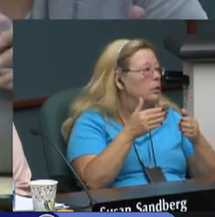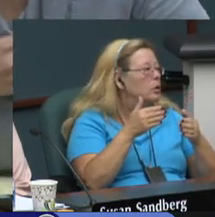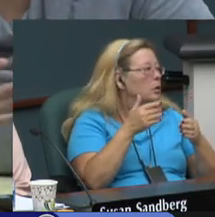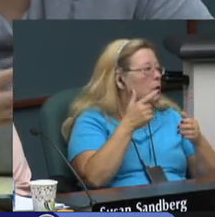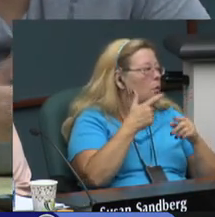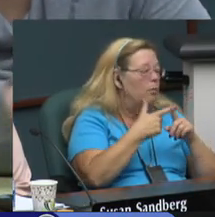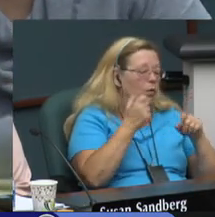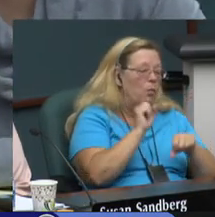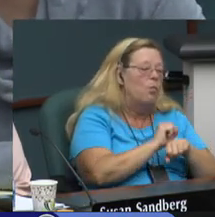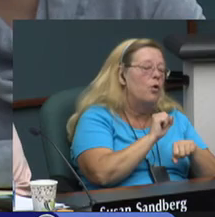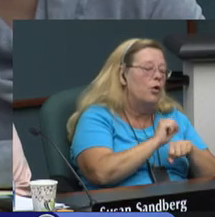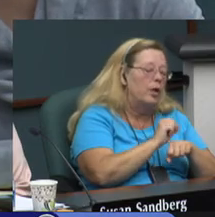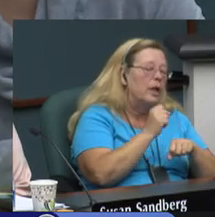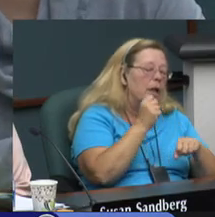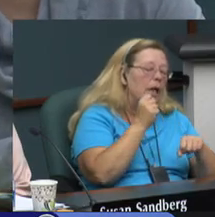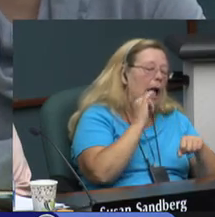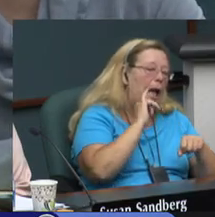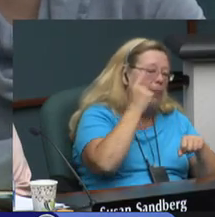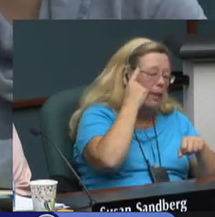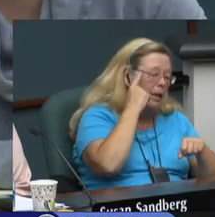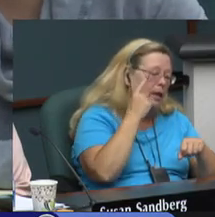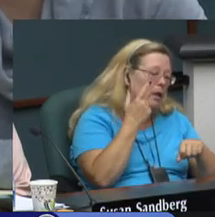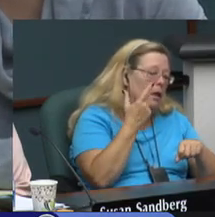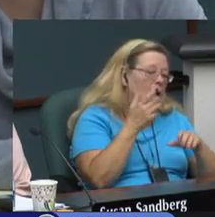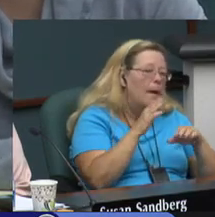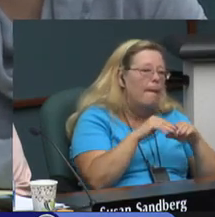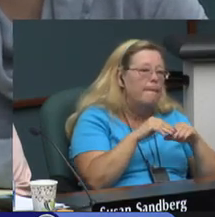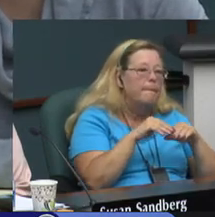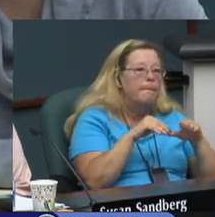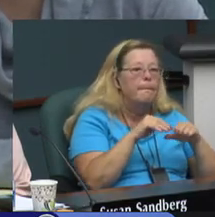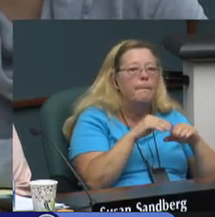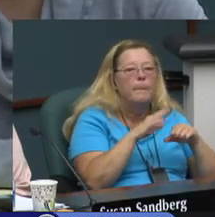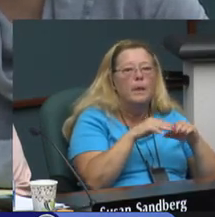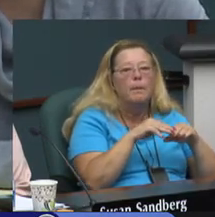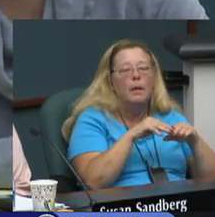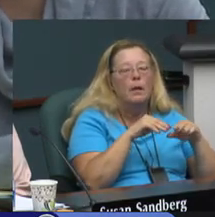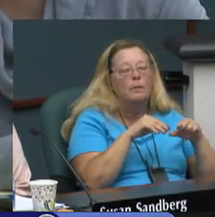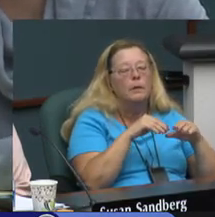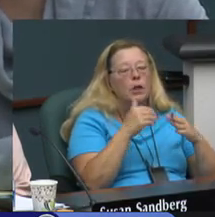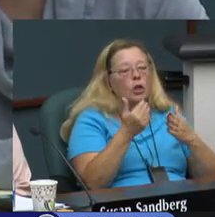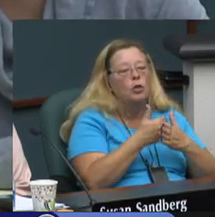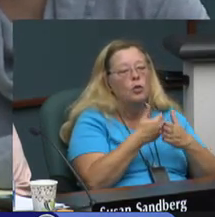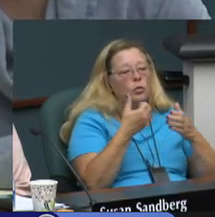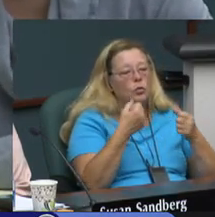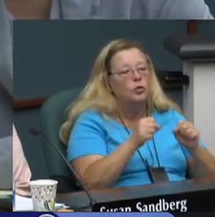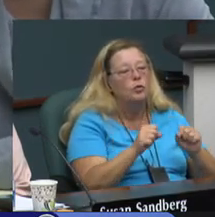working with it was on minimizing the street new street cuts in the RC zoning